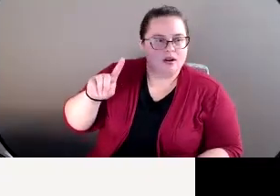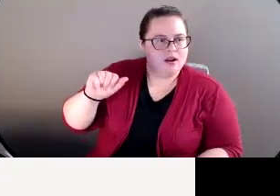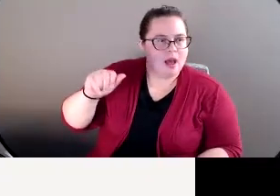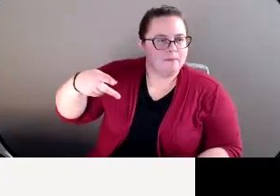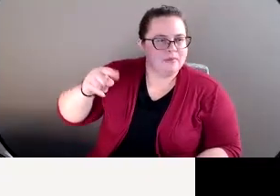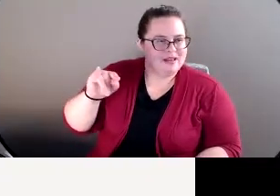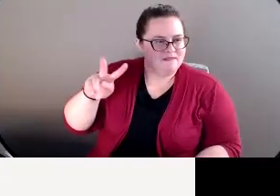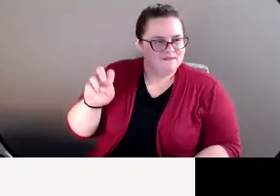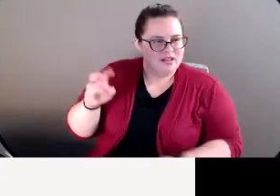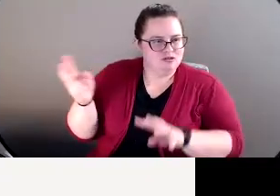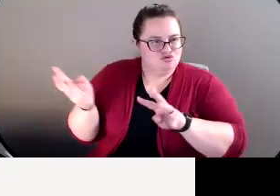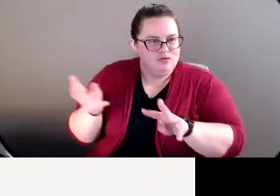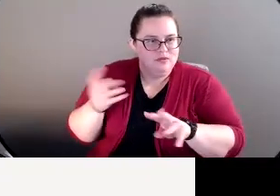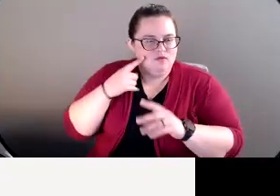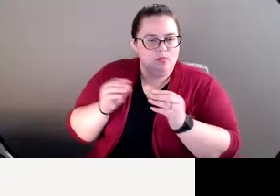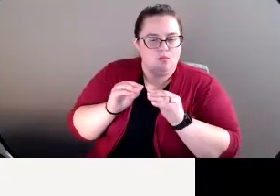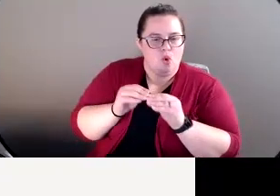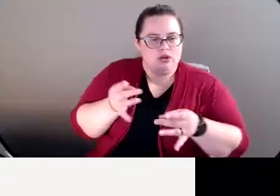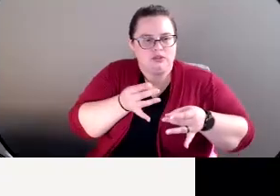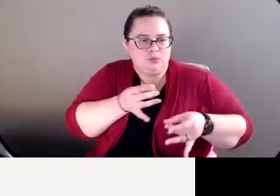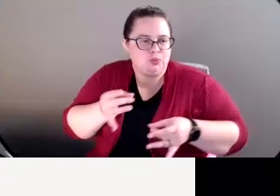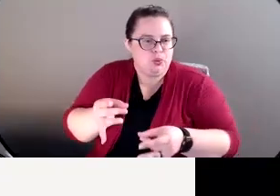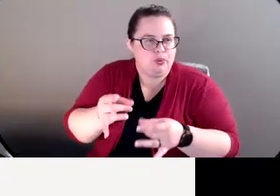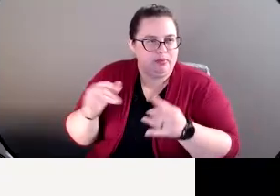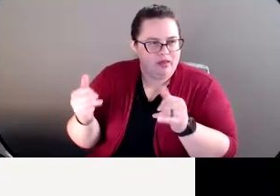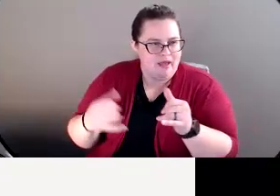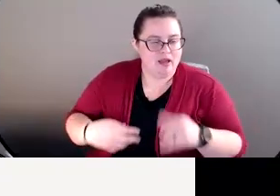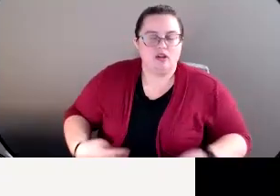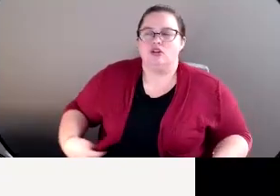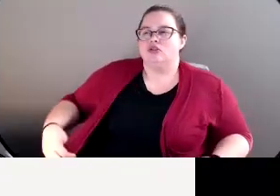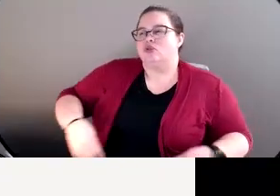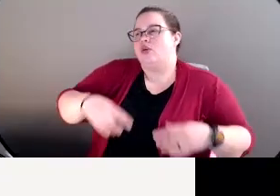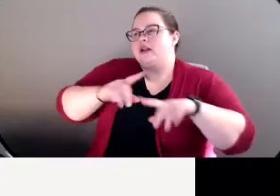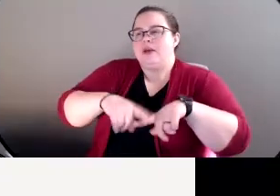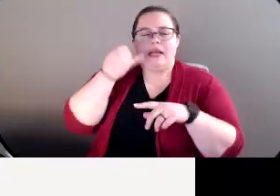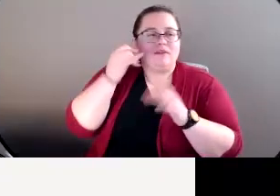So depending on the strength of your bandwidth or anything like that,